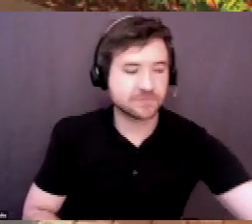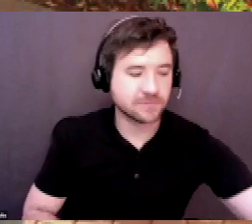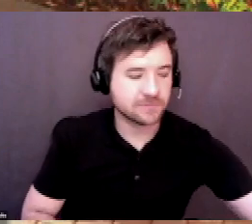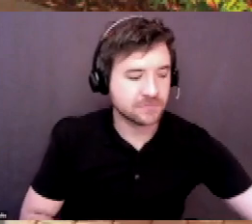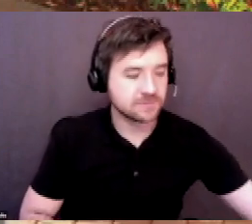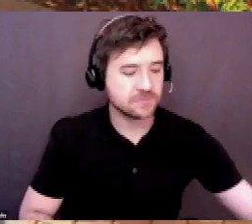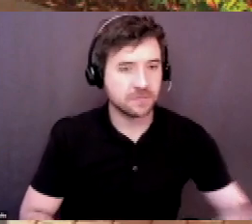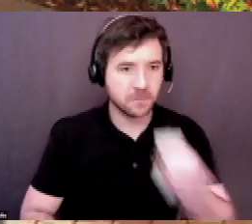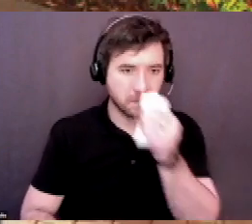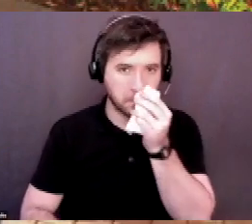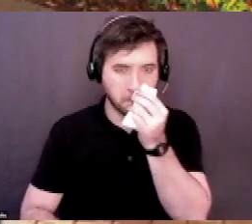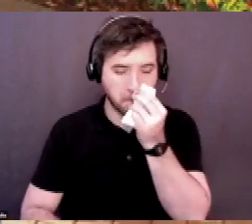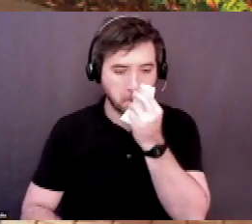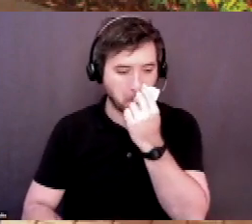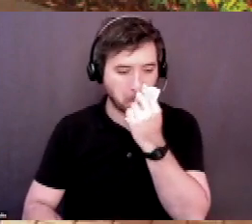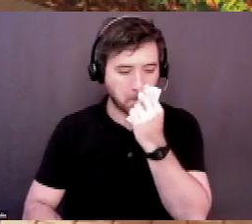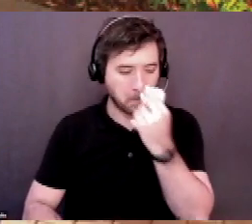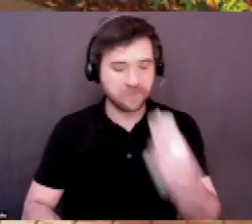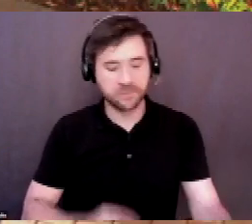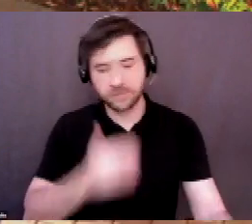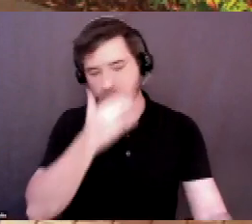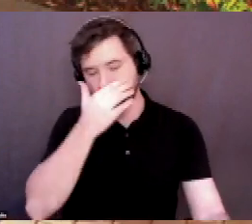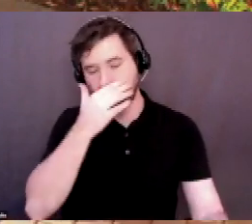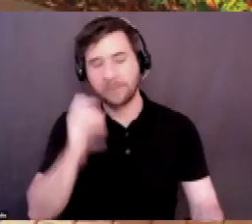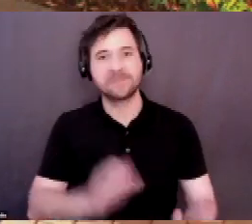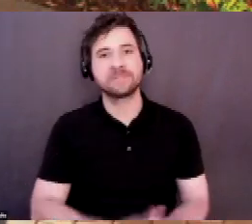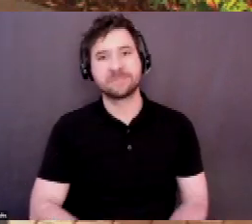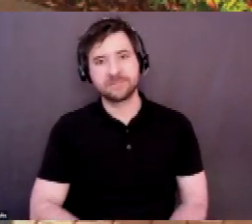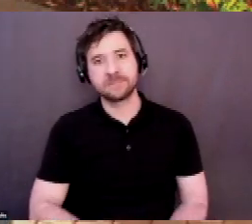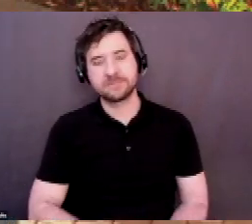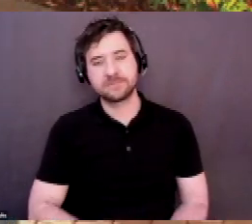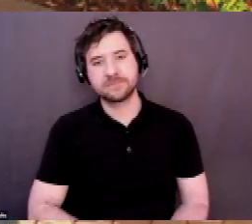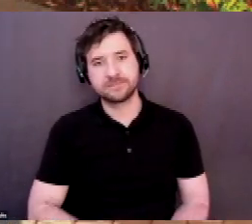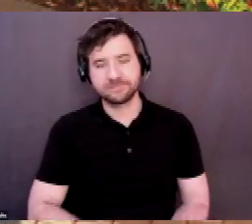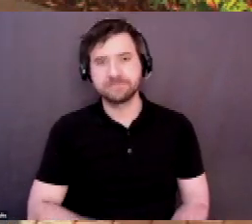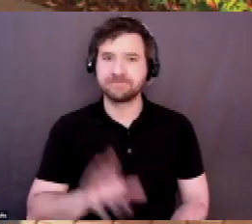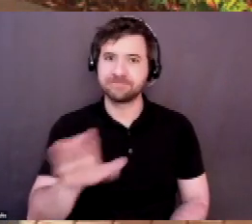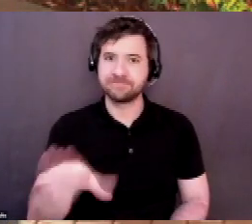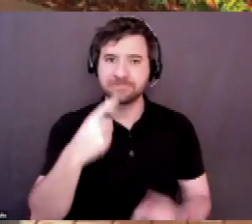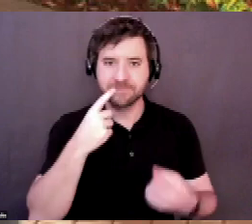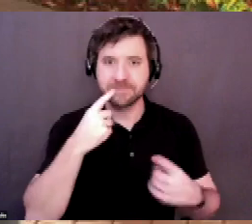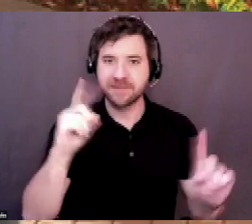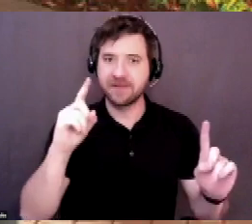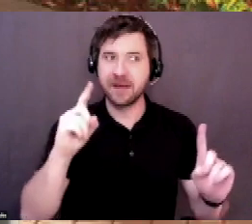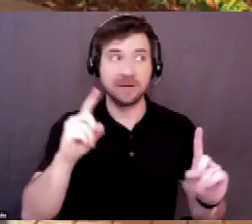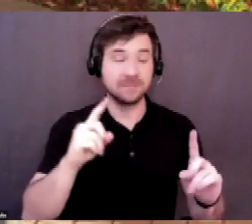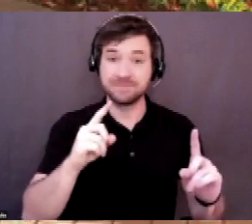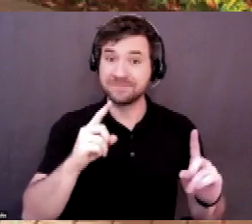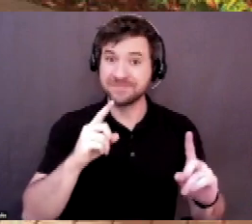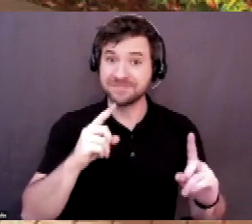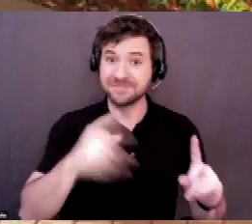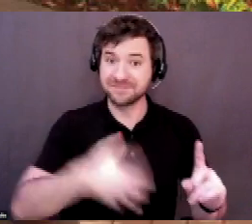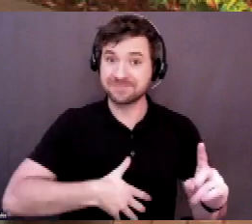When I finally got pregnant, I have, cerebral palsy is one of those disabilities that we don't